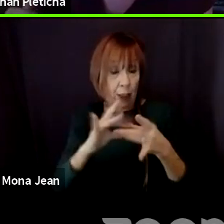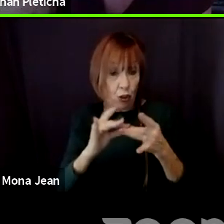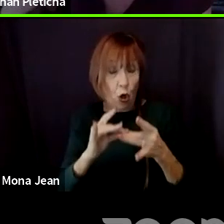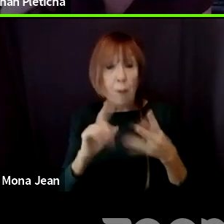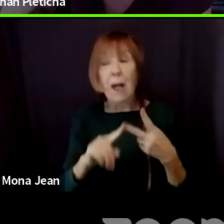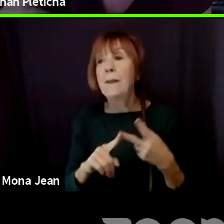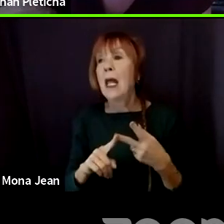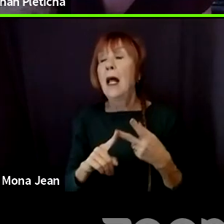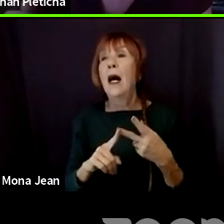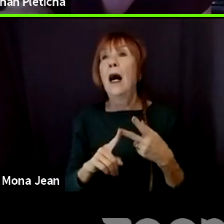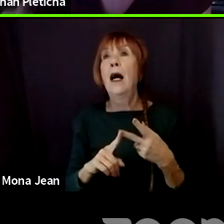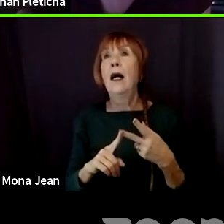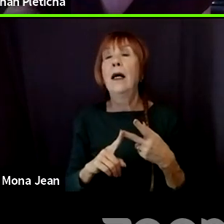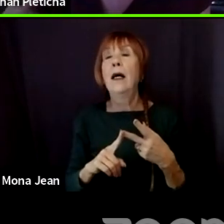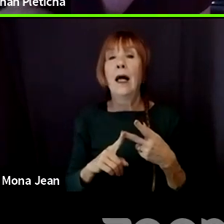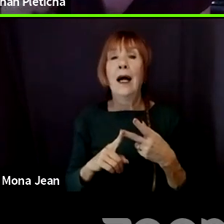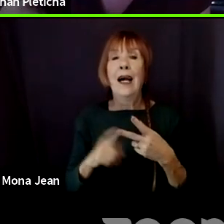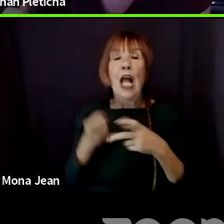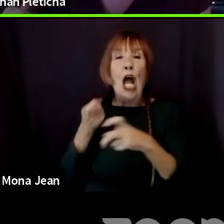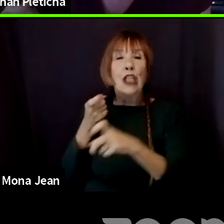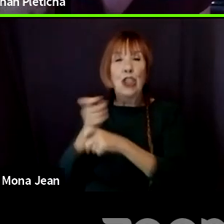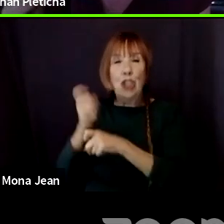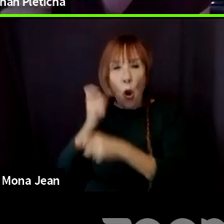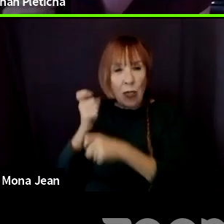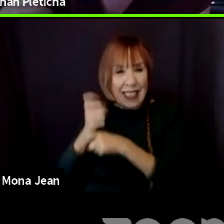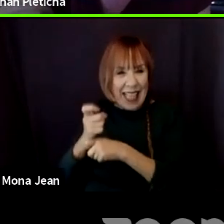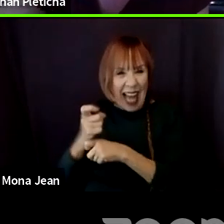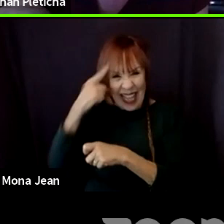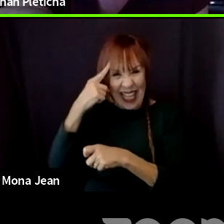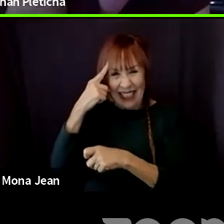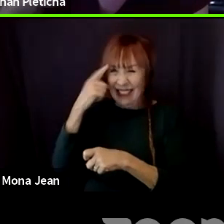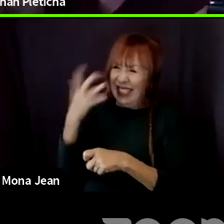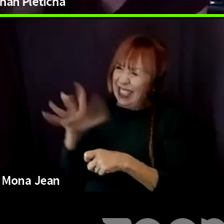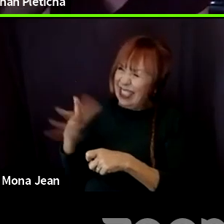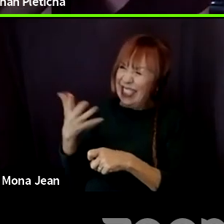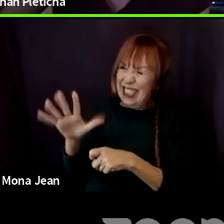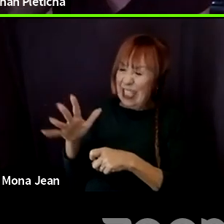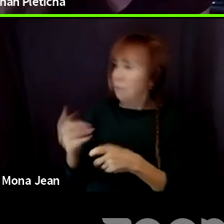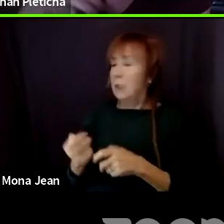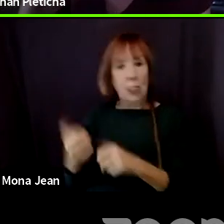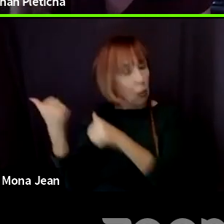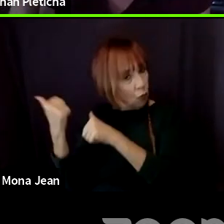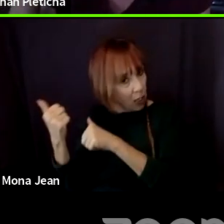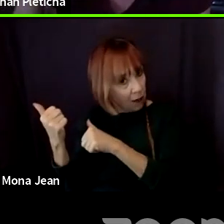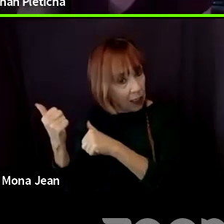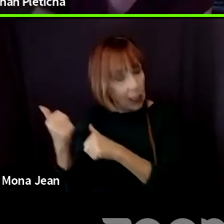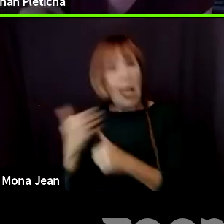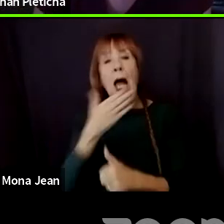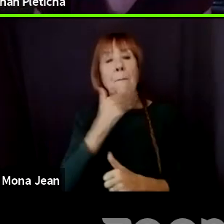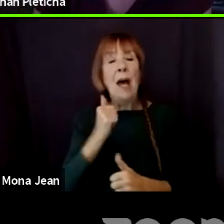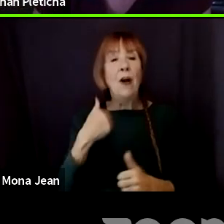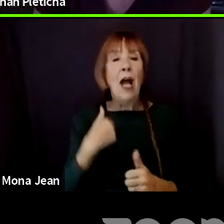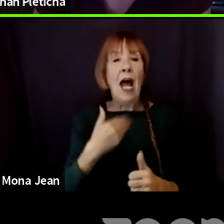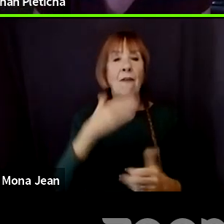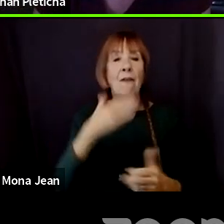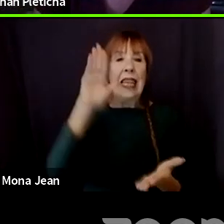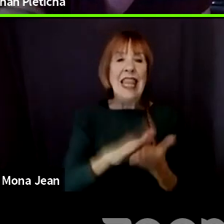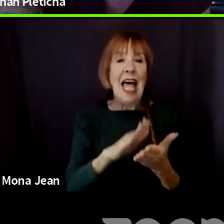that I'm having to face just aren't that funny. It's better to have like, less jokes that are all really, really funny,